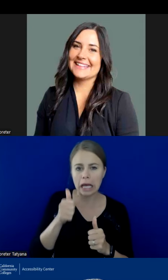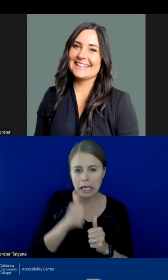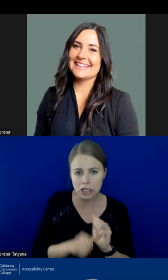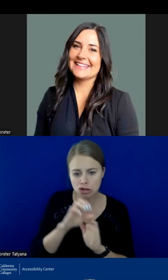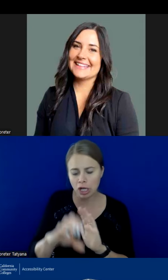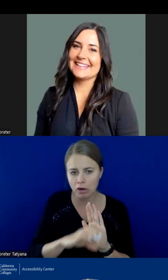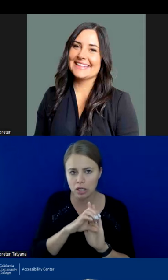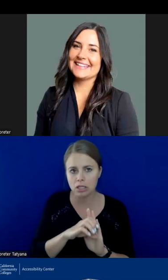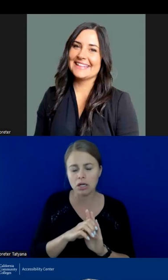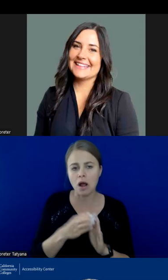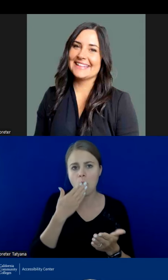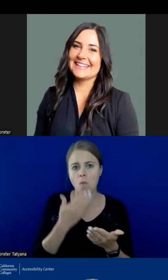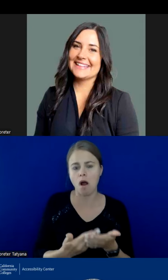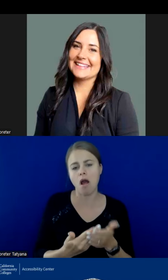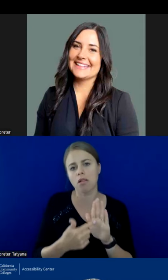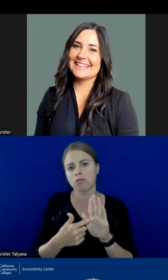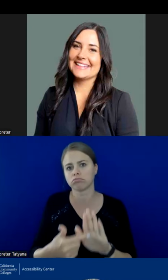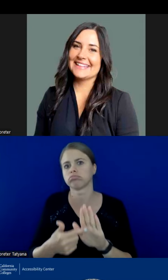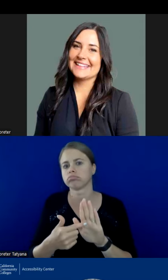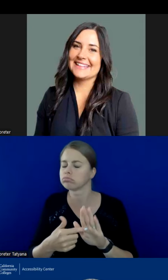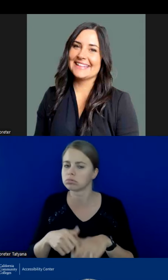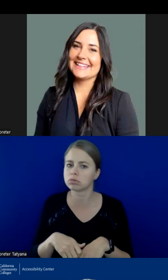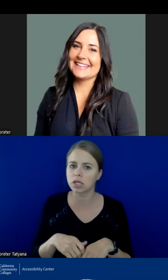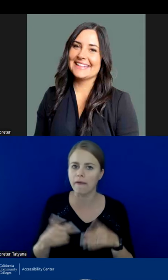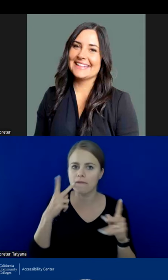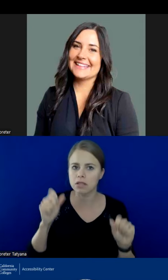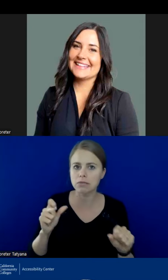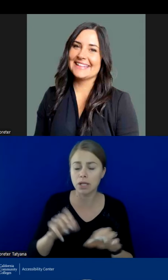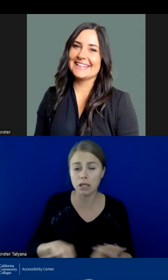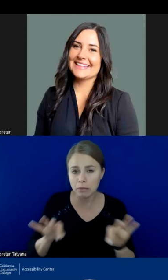And this is especially important for people with disabilities